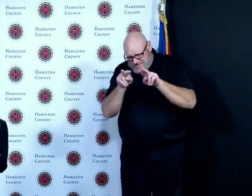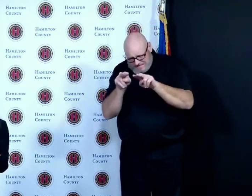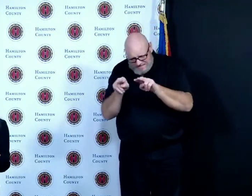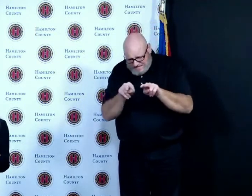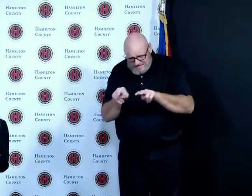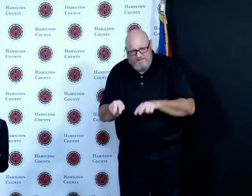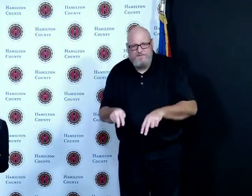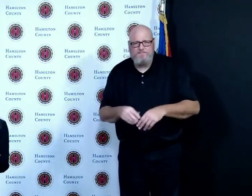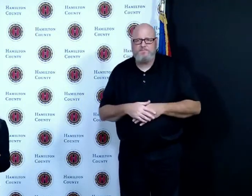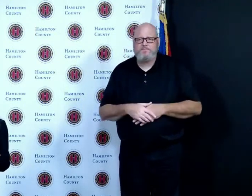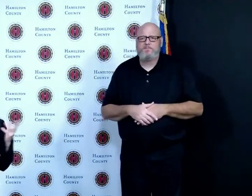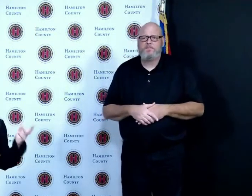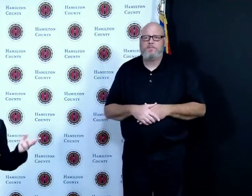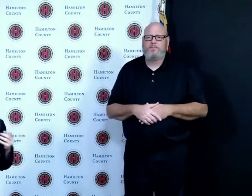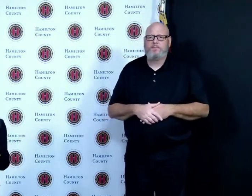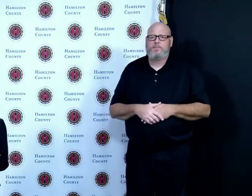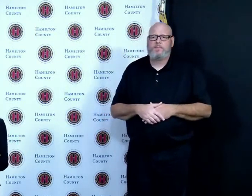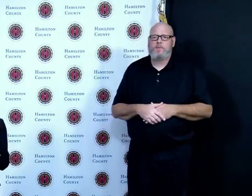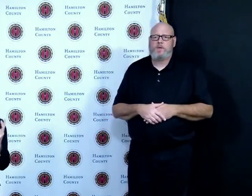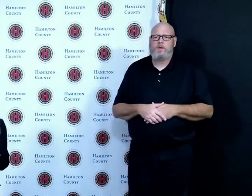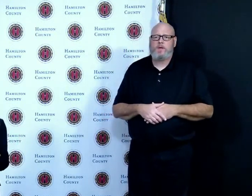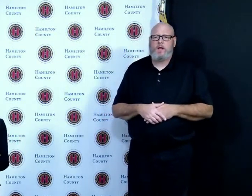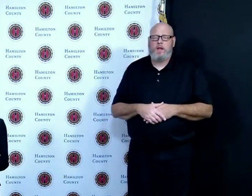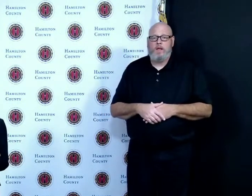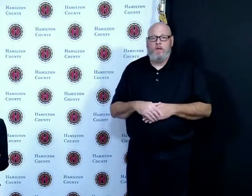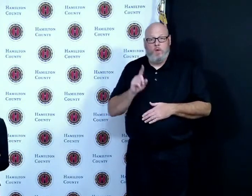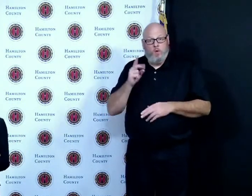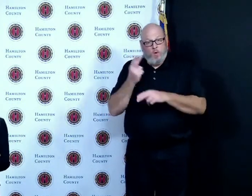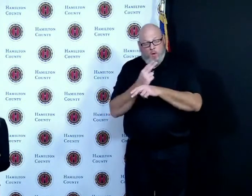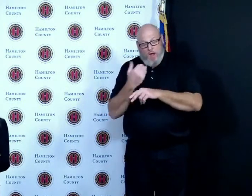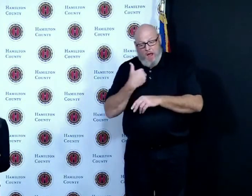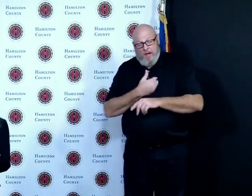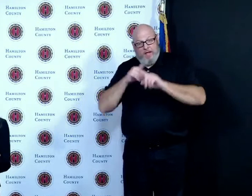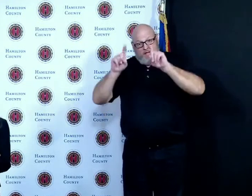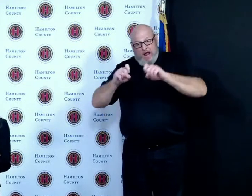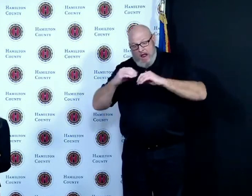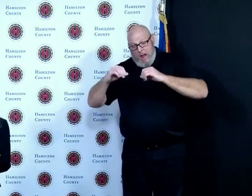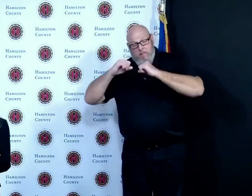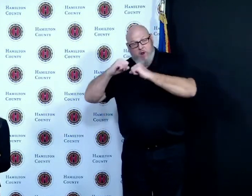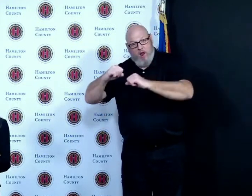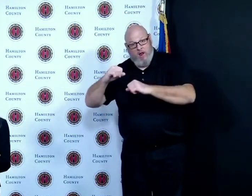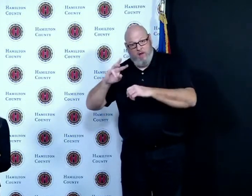community are fans of either the Buccaneers or the Chiefs but if you do get together for this game